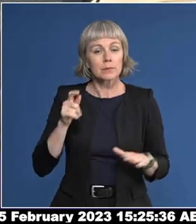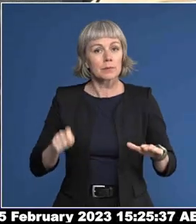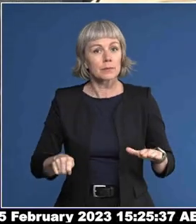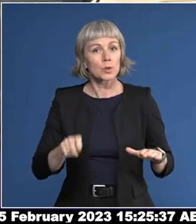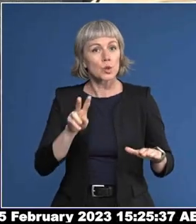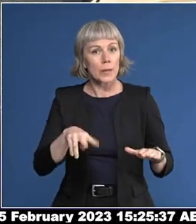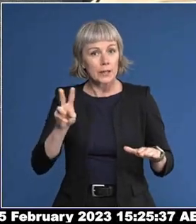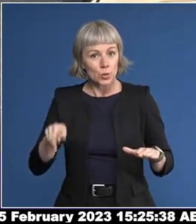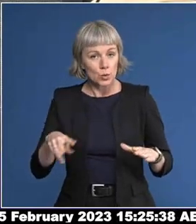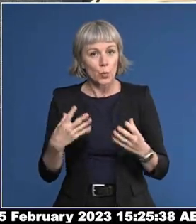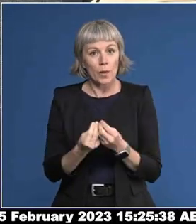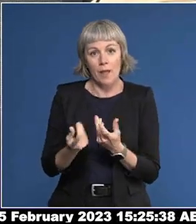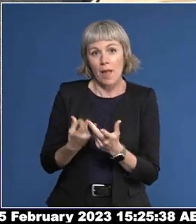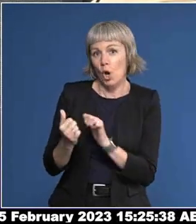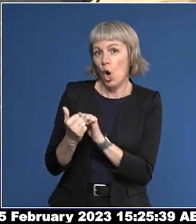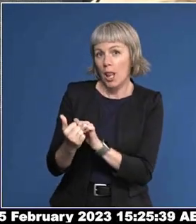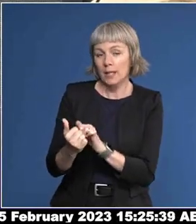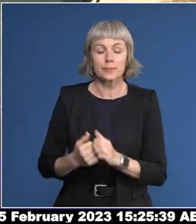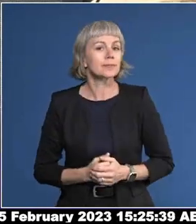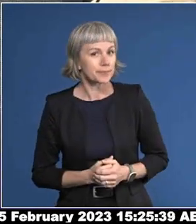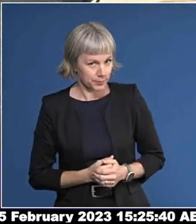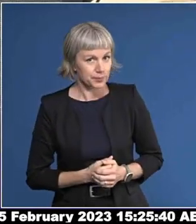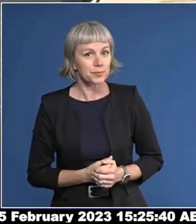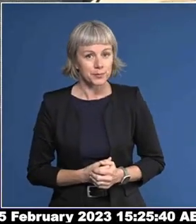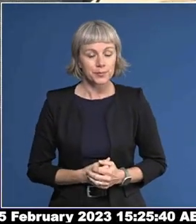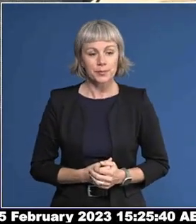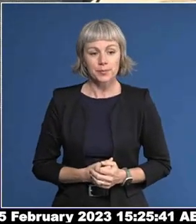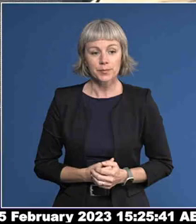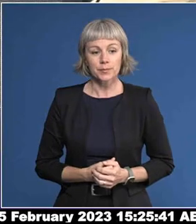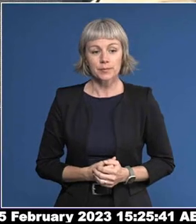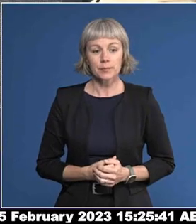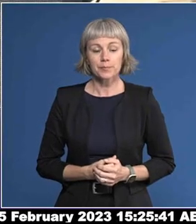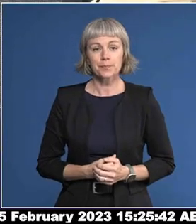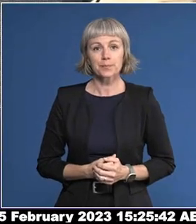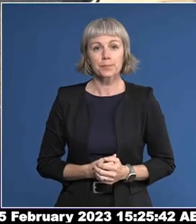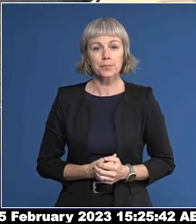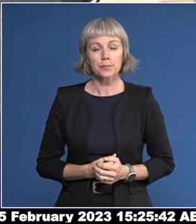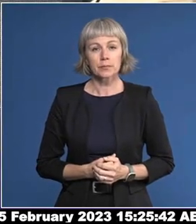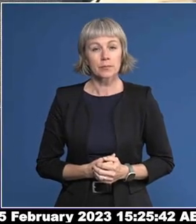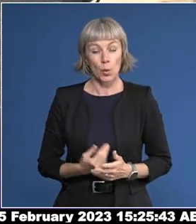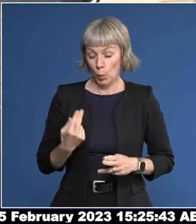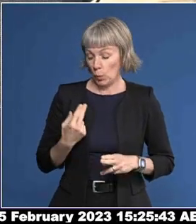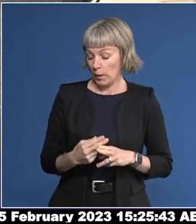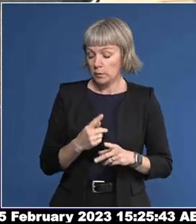Yes. MS DOWSETT: We are going to turn now to NDS and just go quickly through some background material.